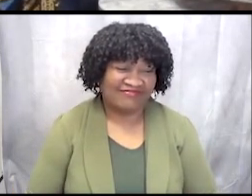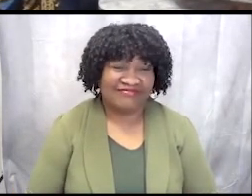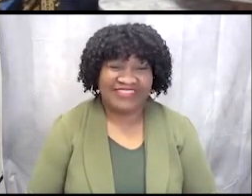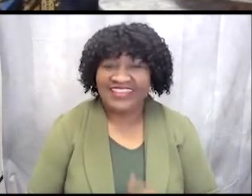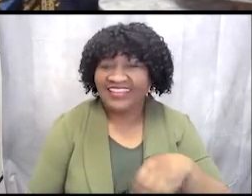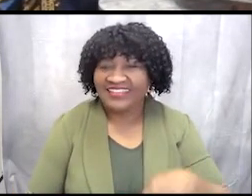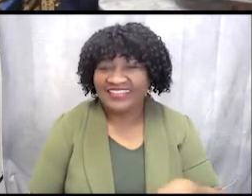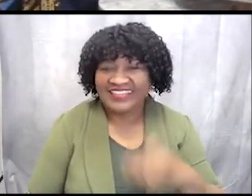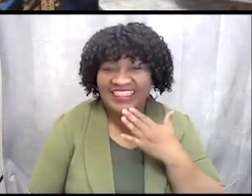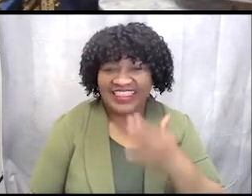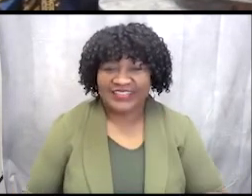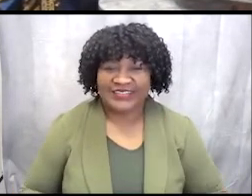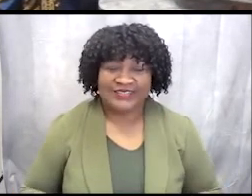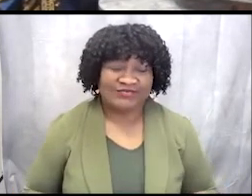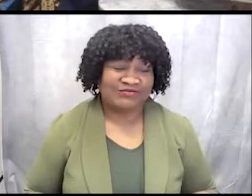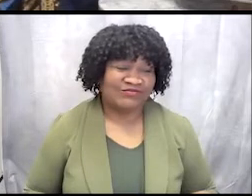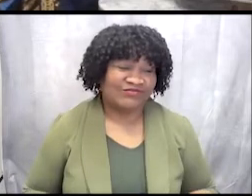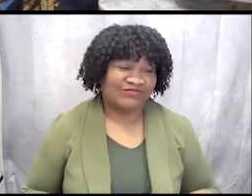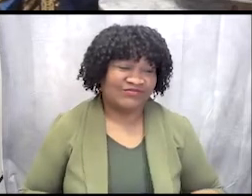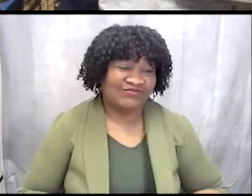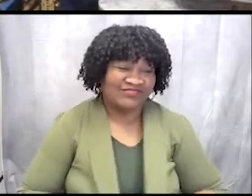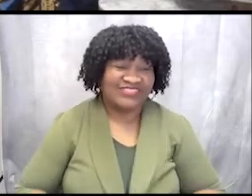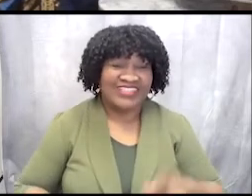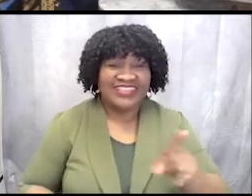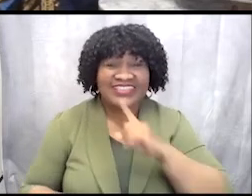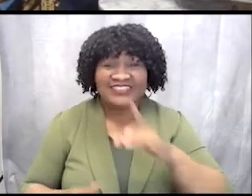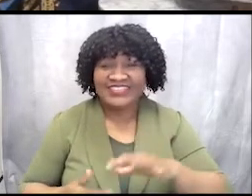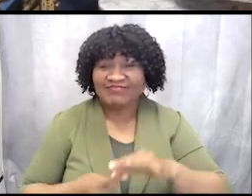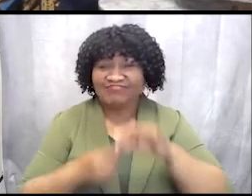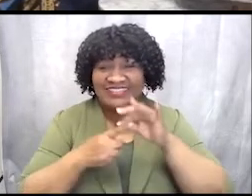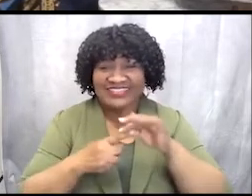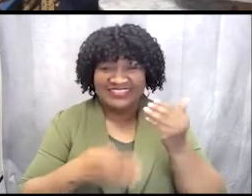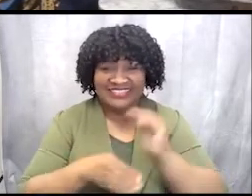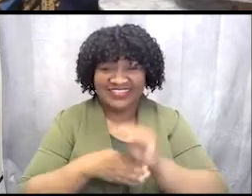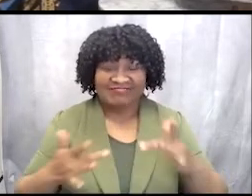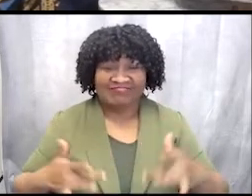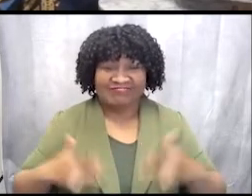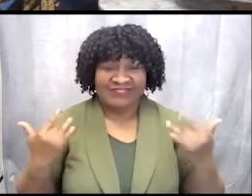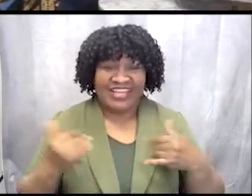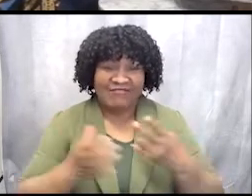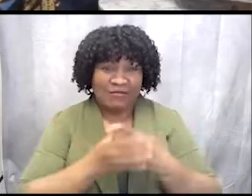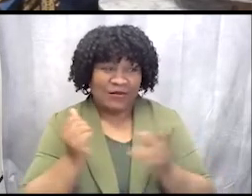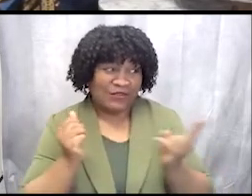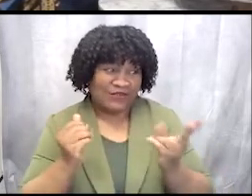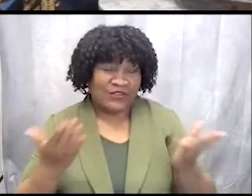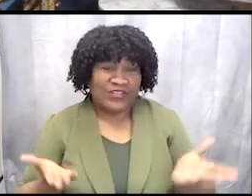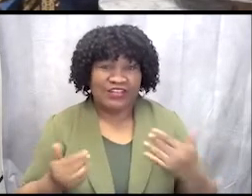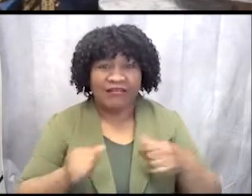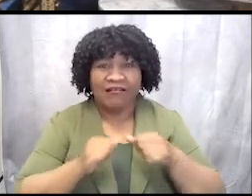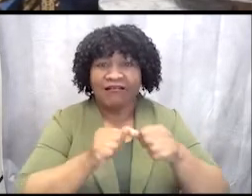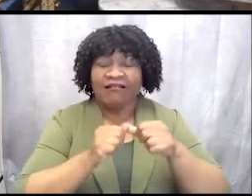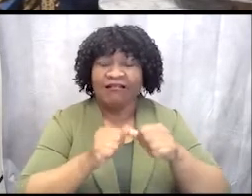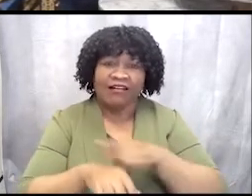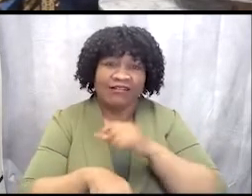Thank you. (clapping) This is a very special night and we're so delighted to have both of you who have long-standing careers